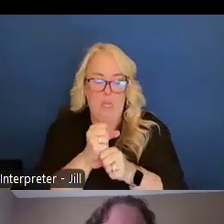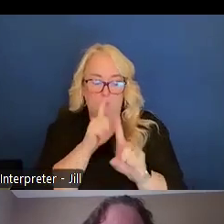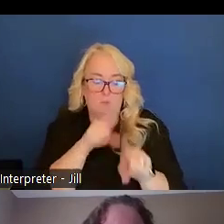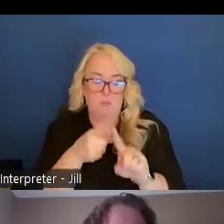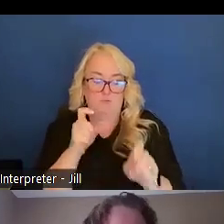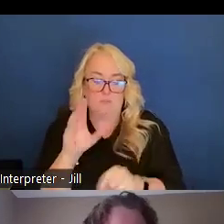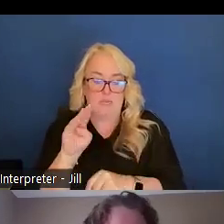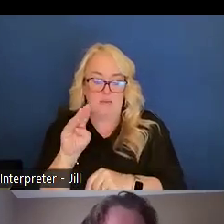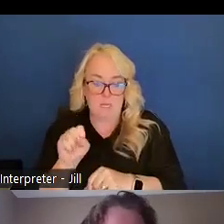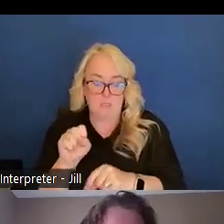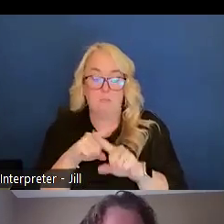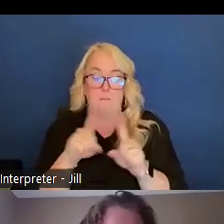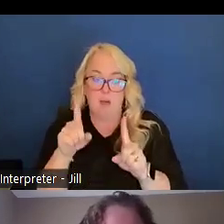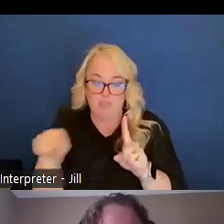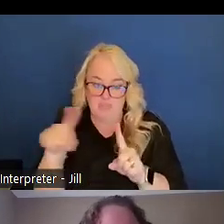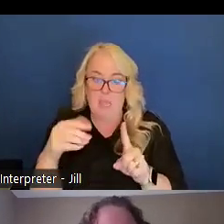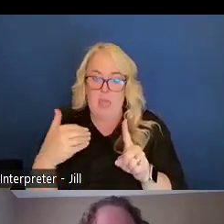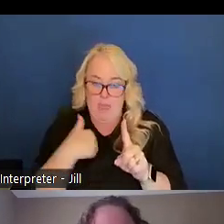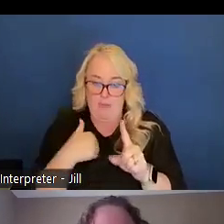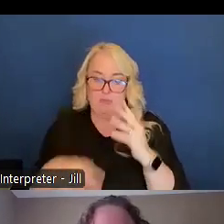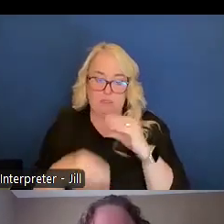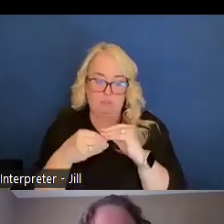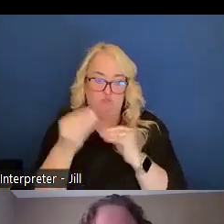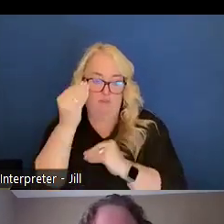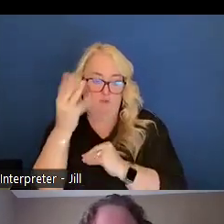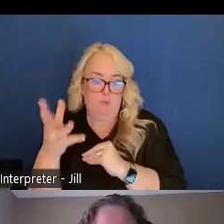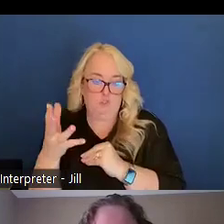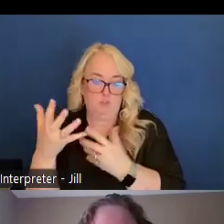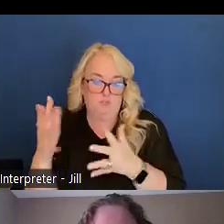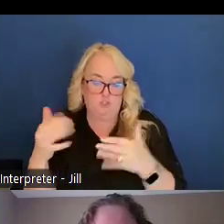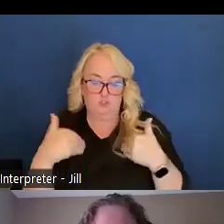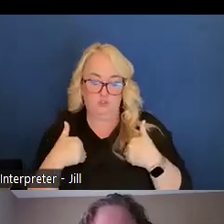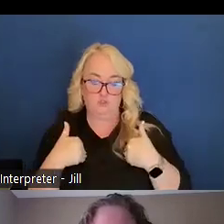is, they have the additional information. So, as I think